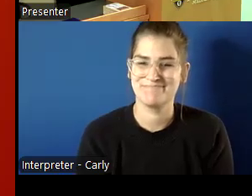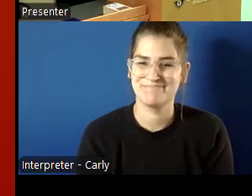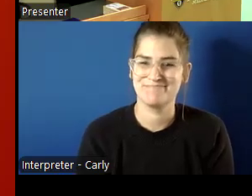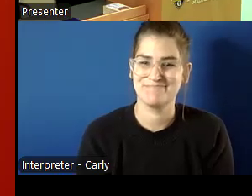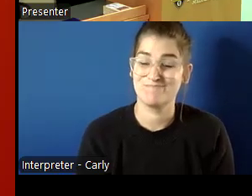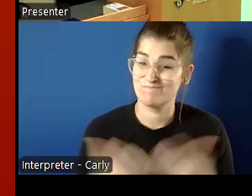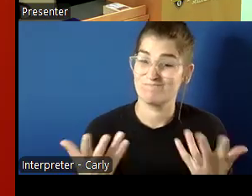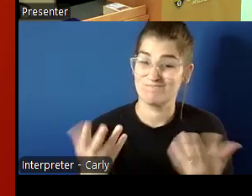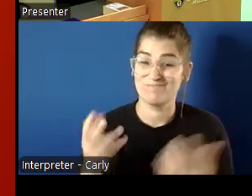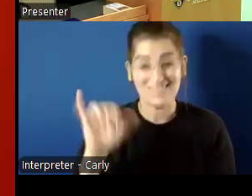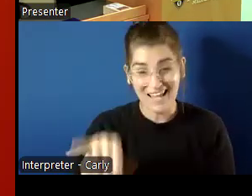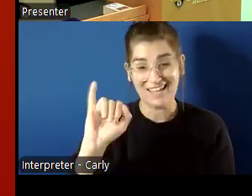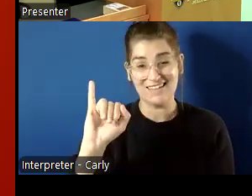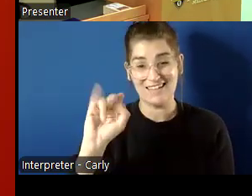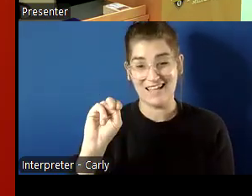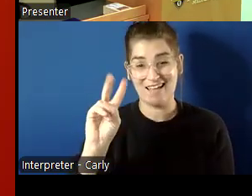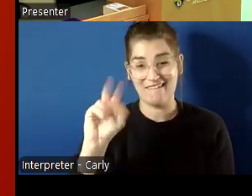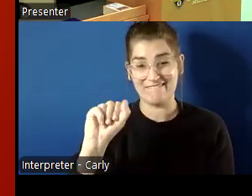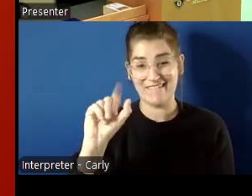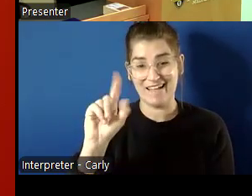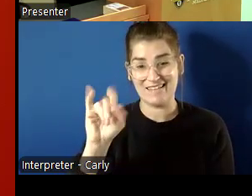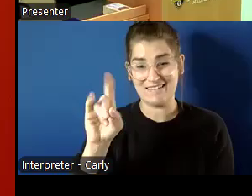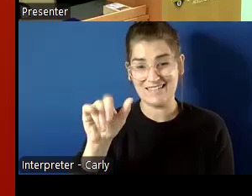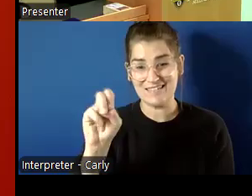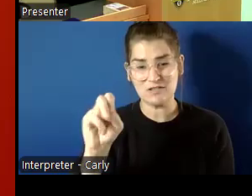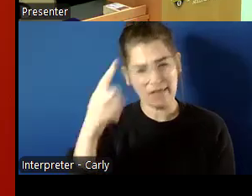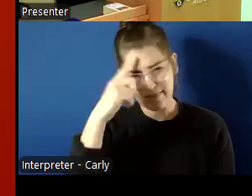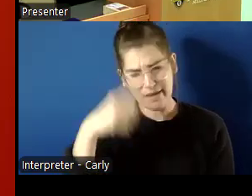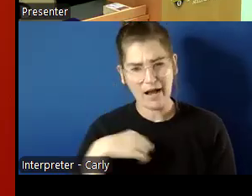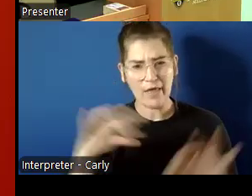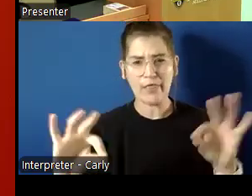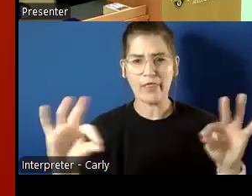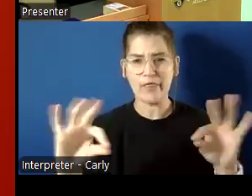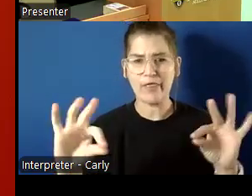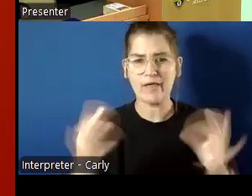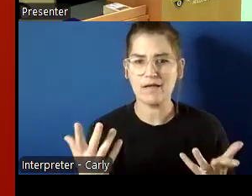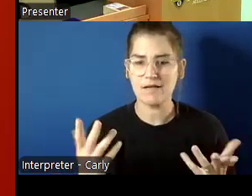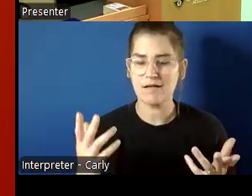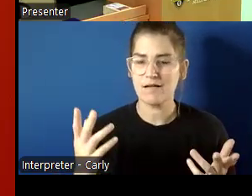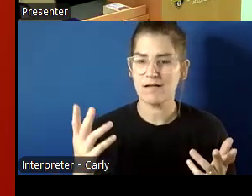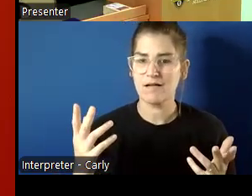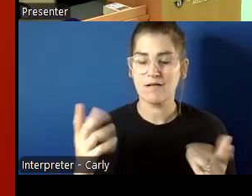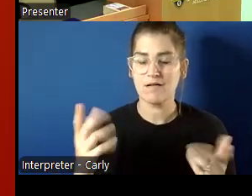Invalidation without understanding that I've been told when I was selling a house to take